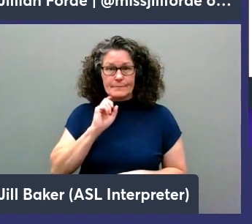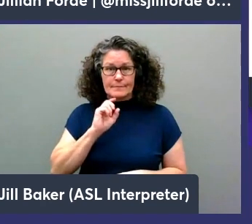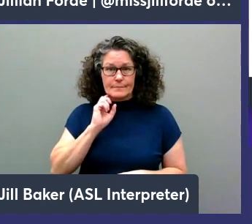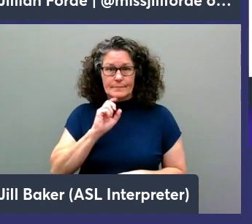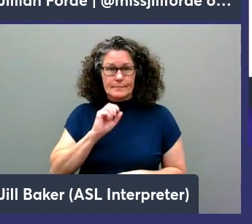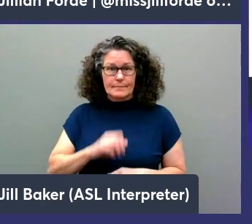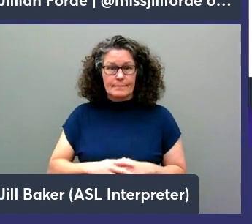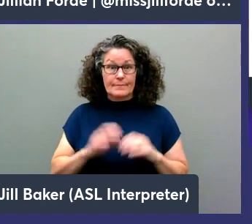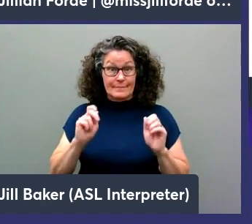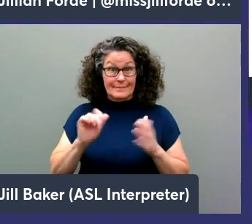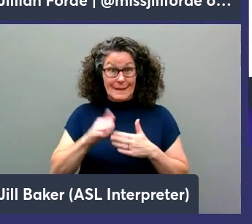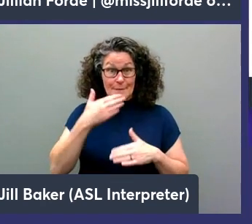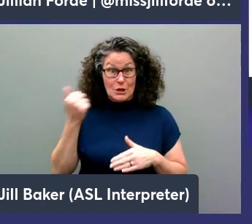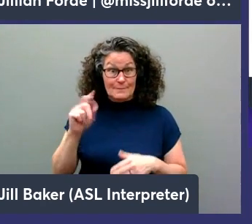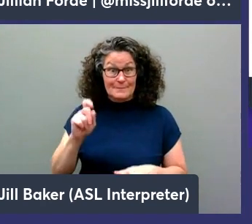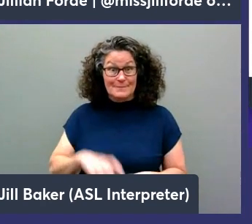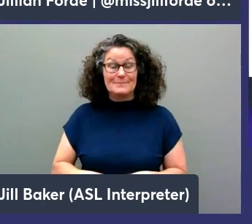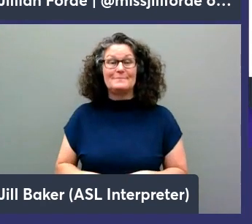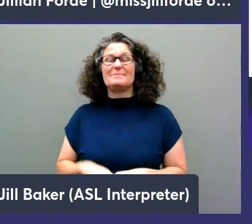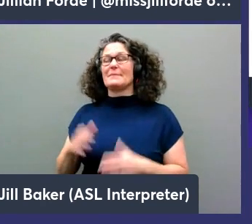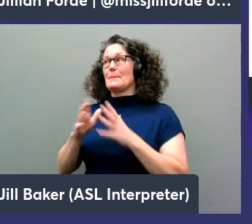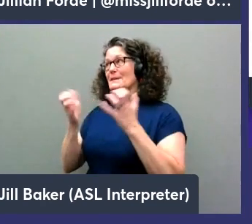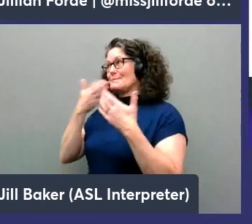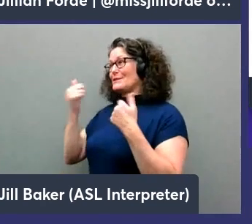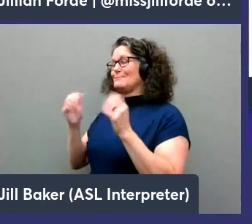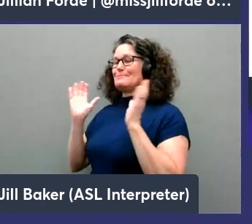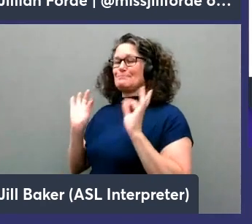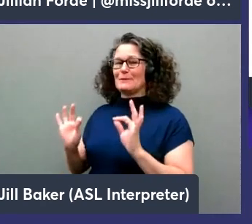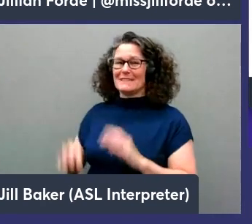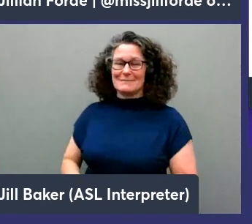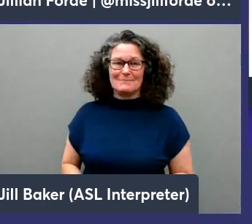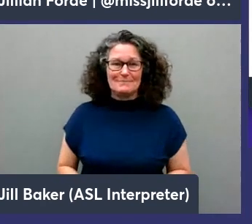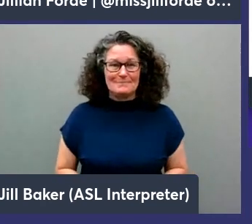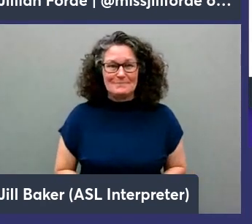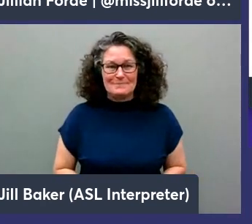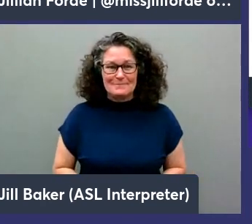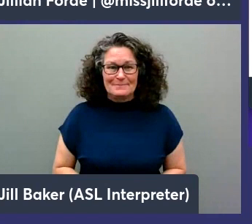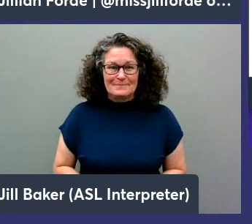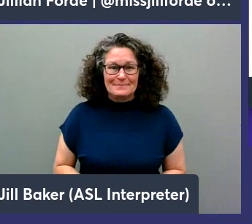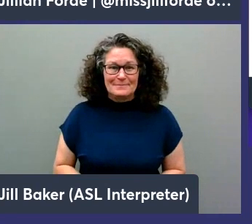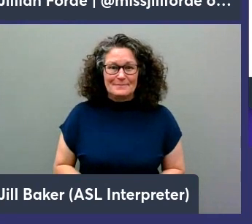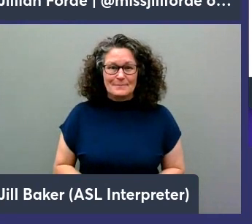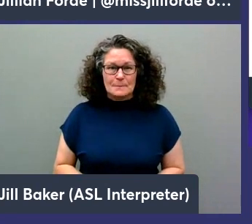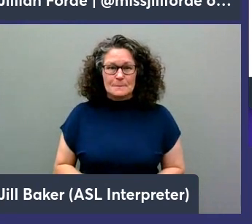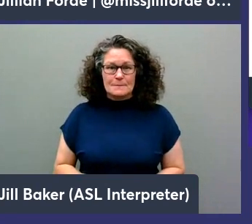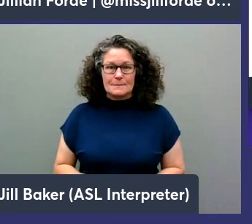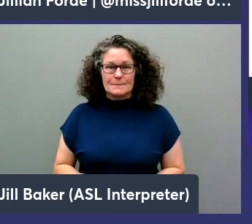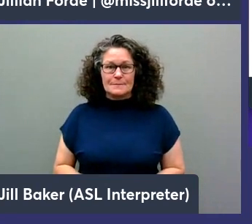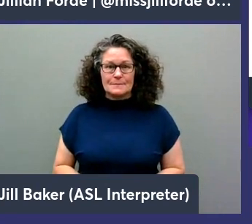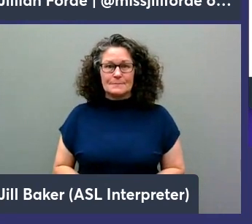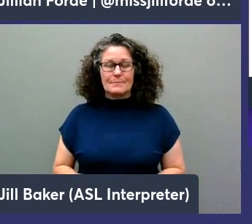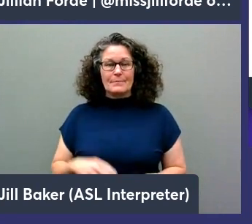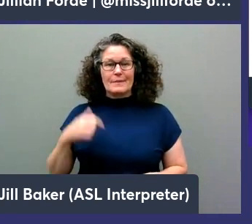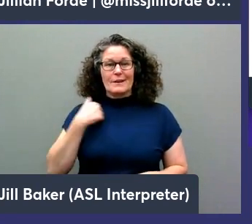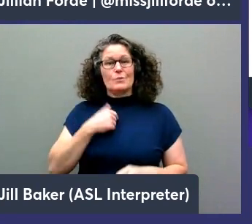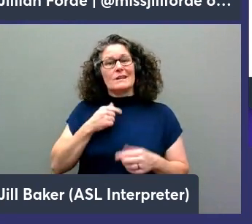How's that? Much better, beautiful. Okay. So let's get into it. Wait for a callback with task token.